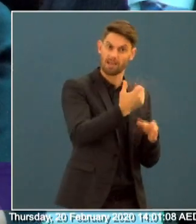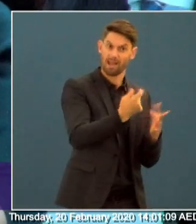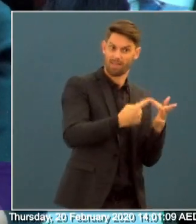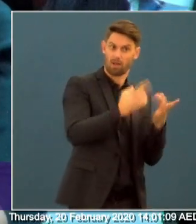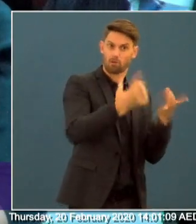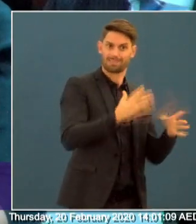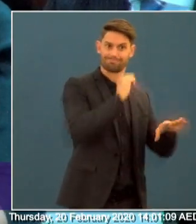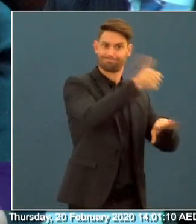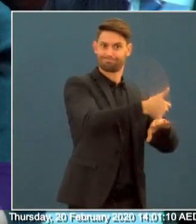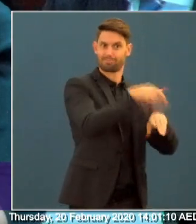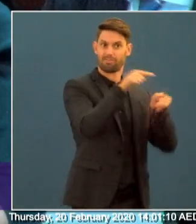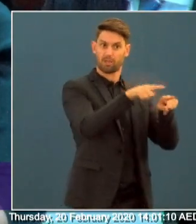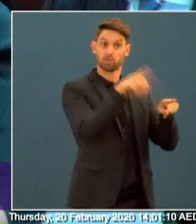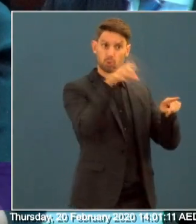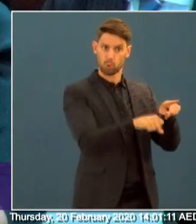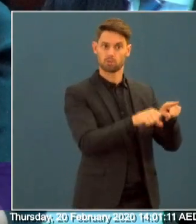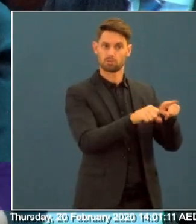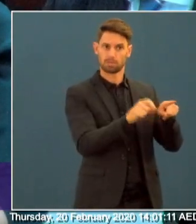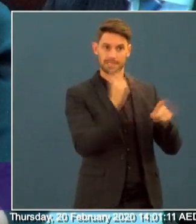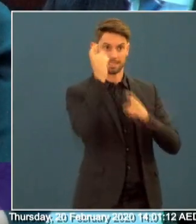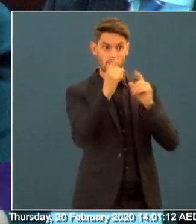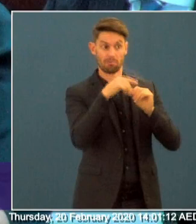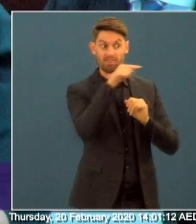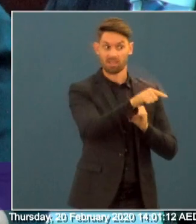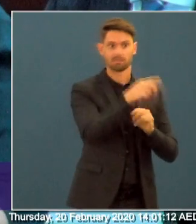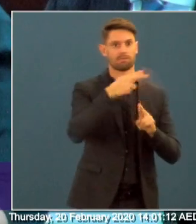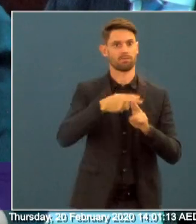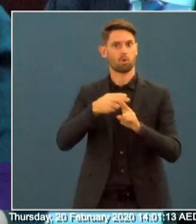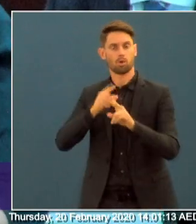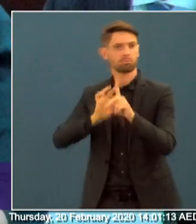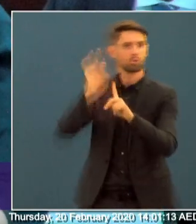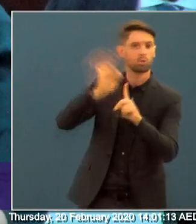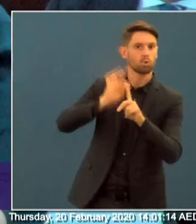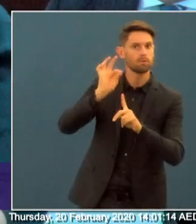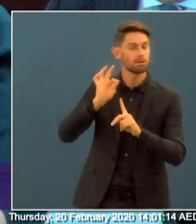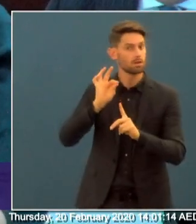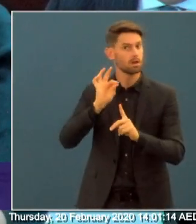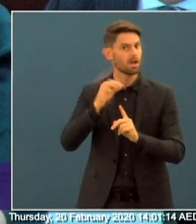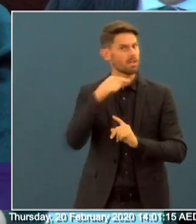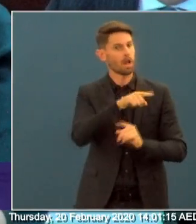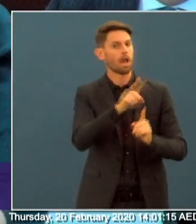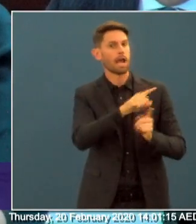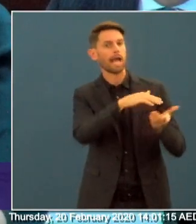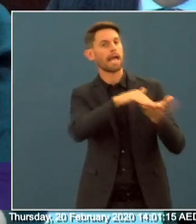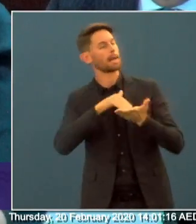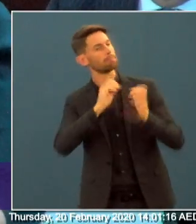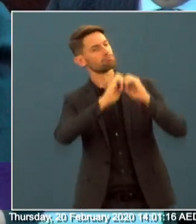which should be taken into account in understanding the recommendations that you make? Yes.